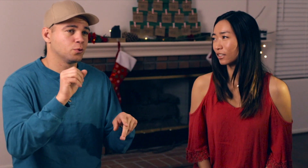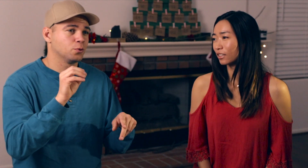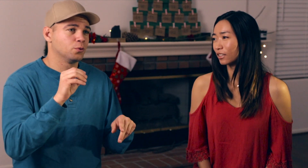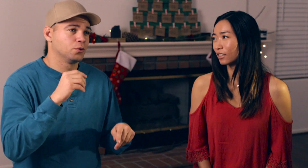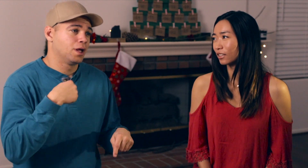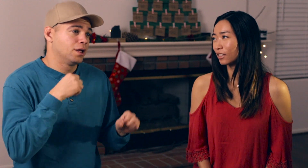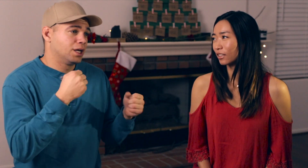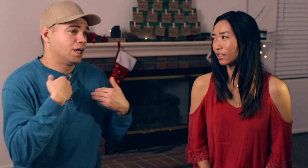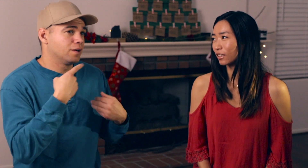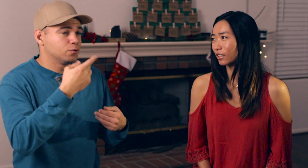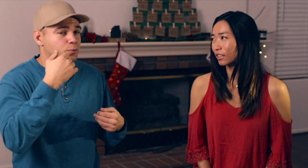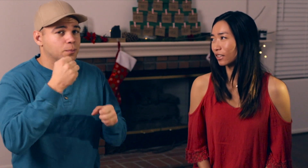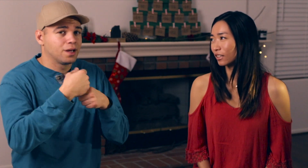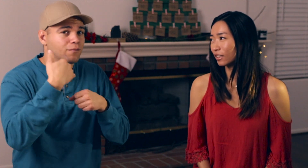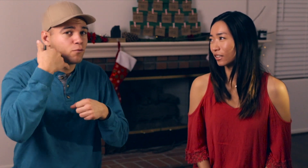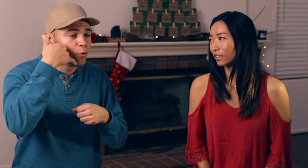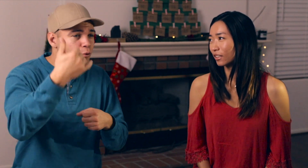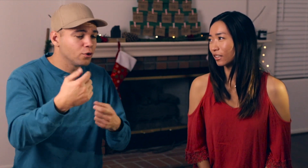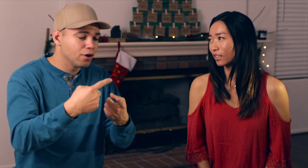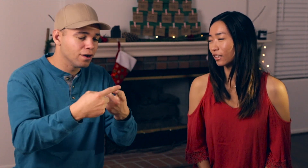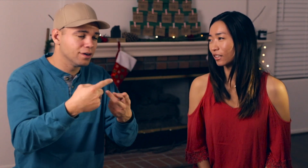so I can have you make phone calls,